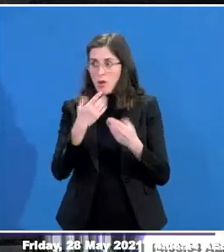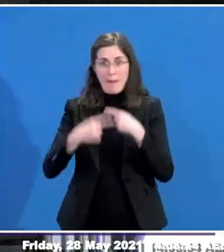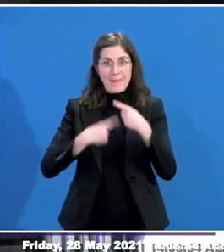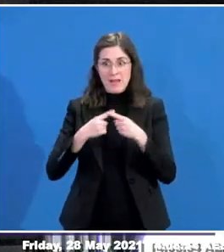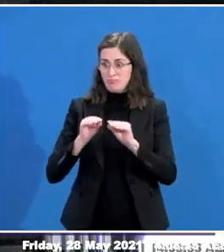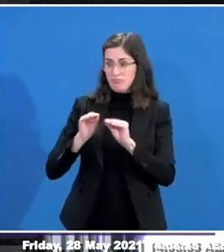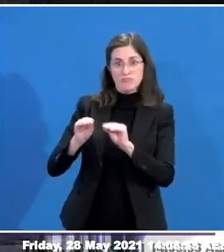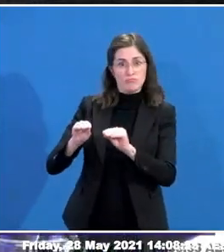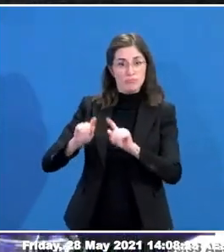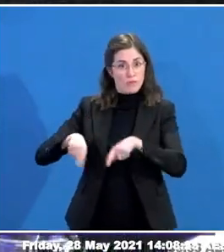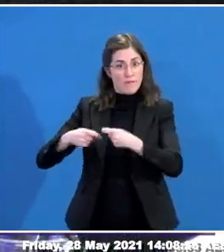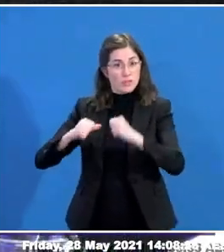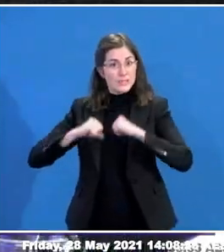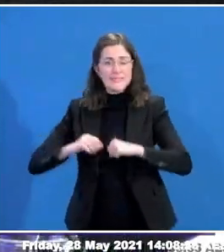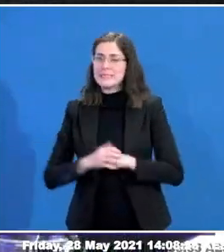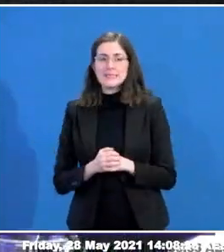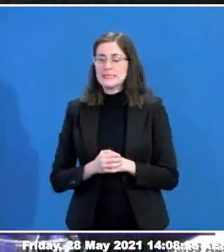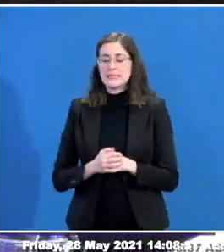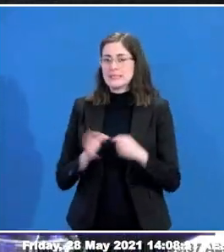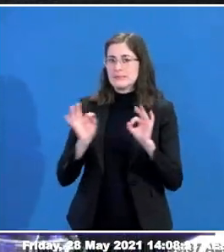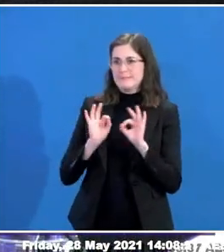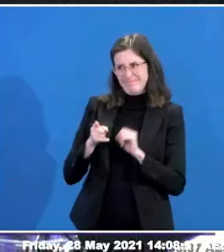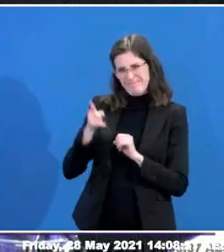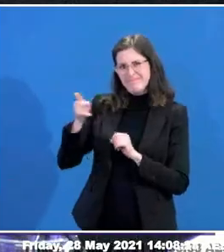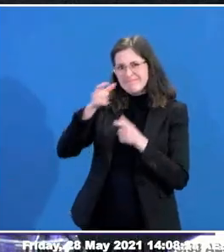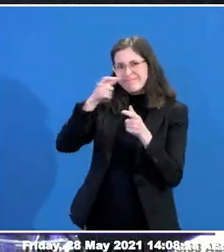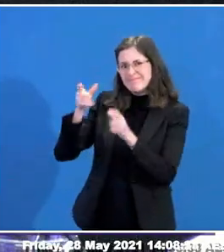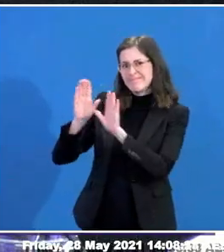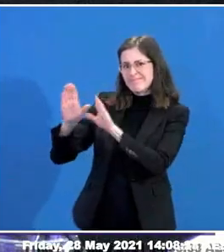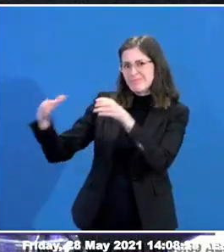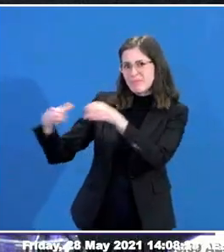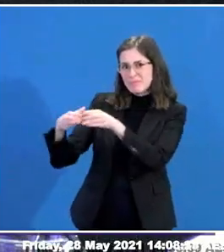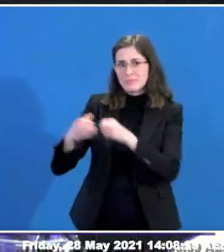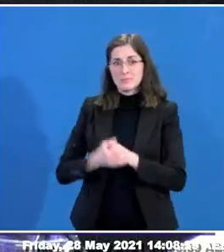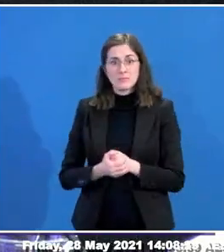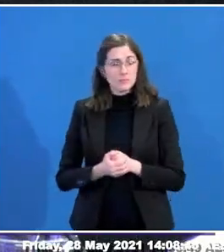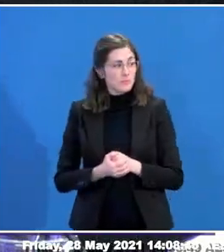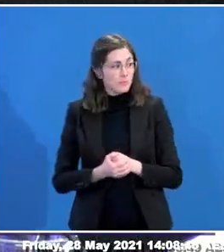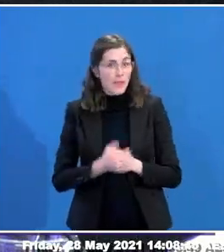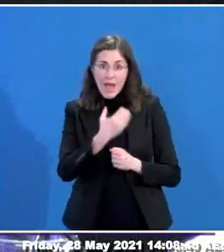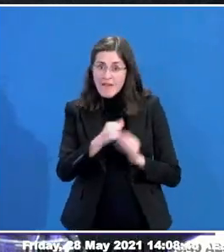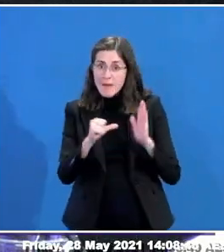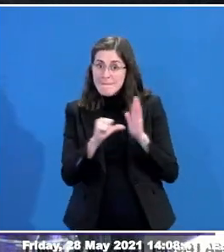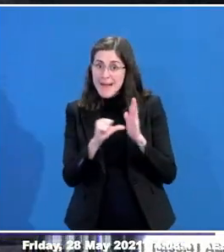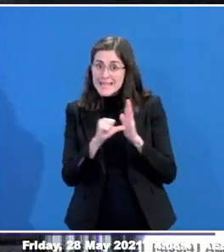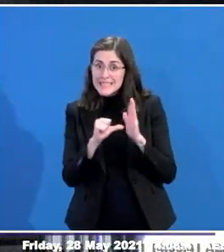MR McNAUGHTON: No, that is the role of the Commission. Is there funding for training of people providing